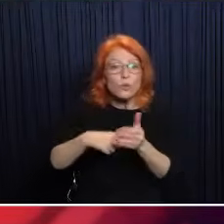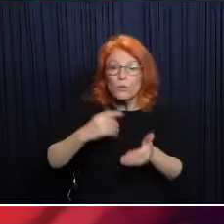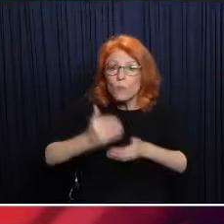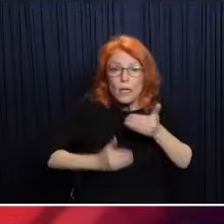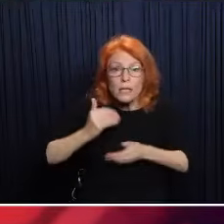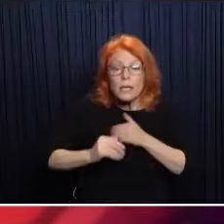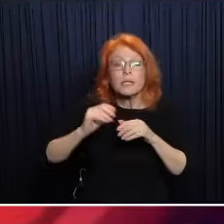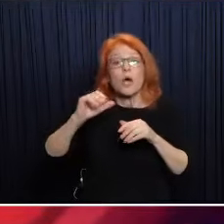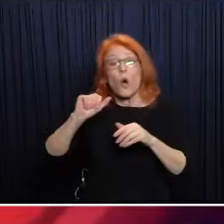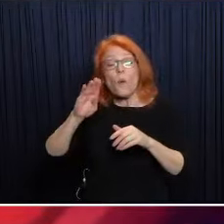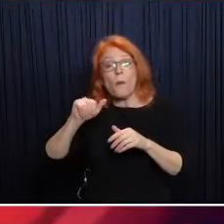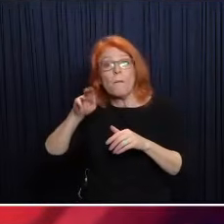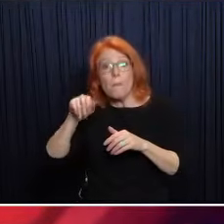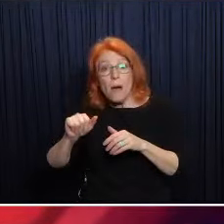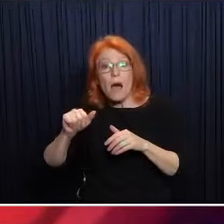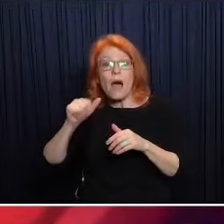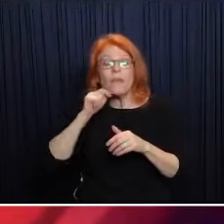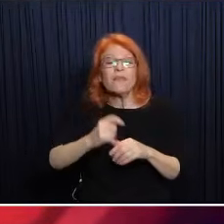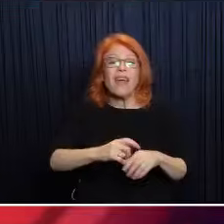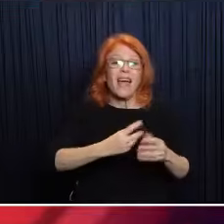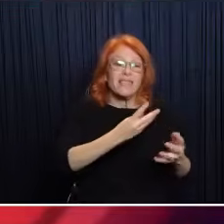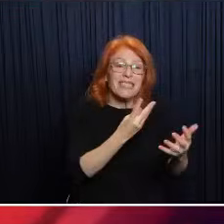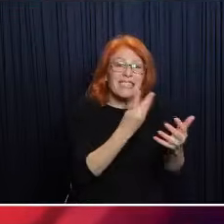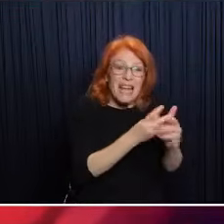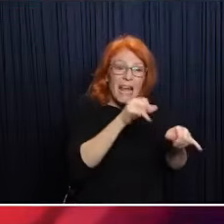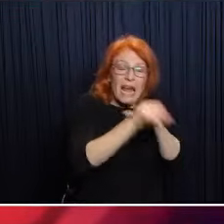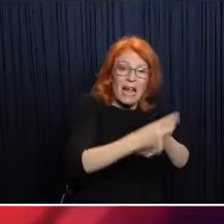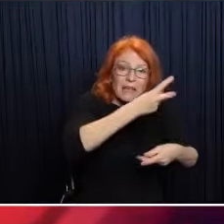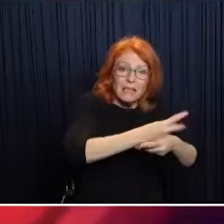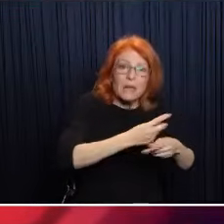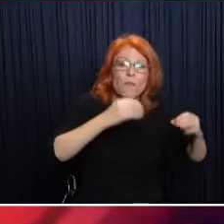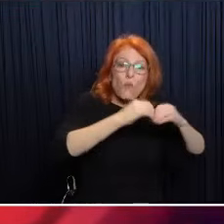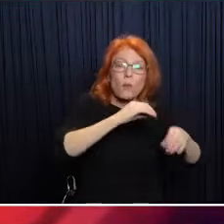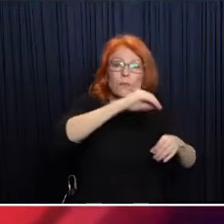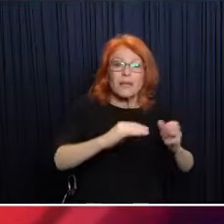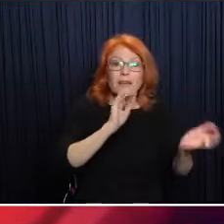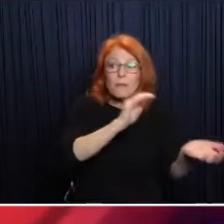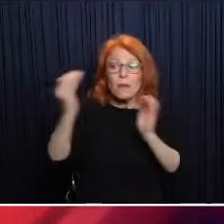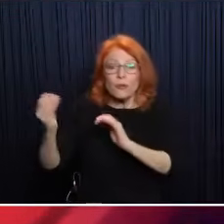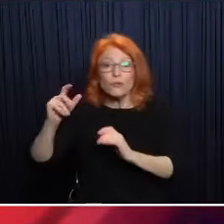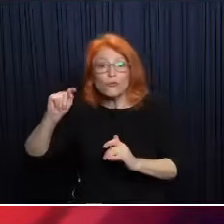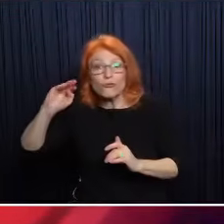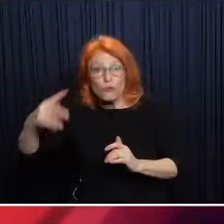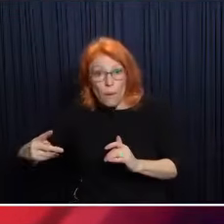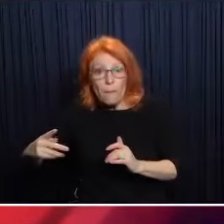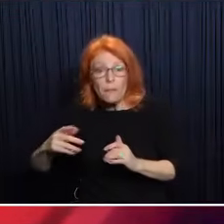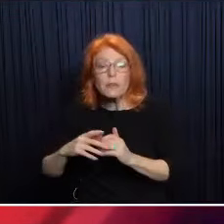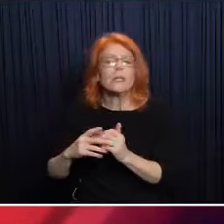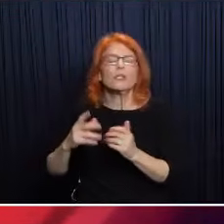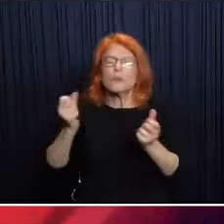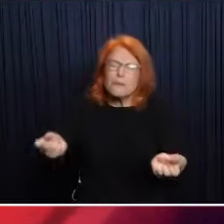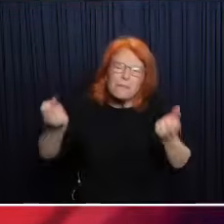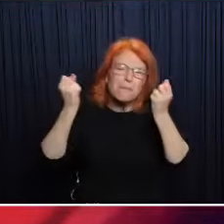YOU CAN LOOK IT UP. 80% WITHOUT DUE PROCESS.